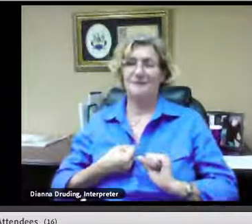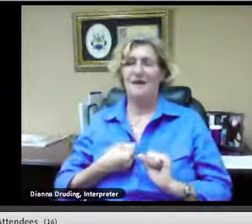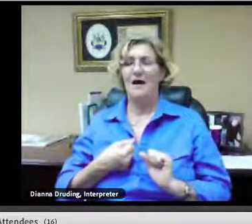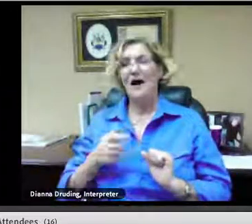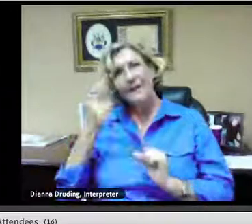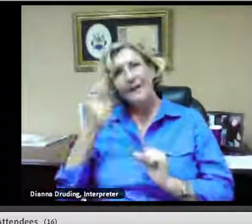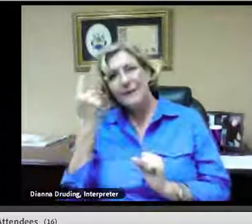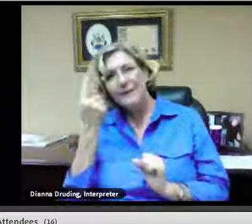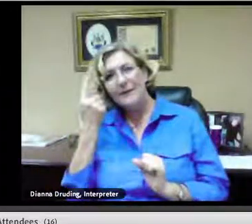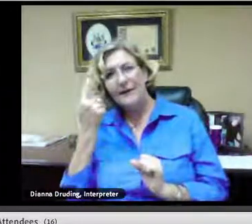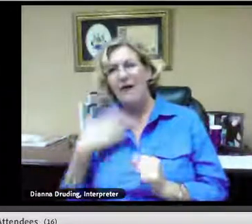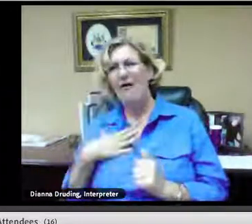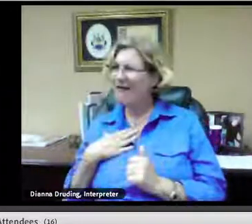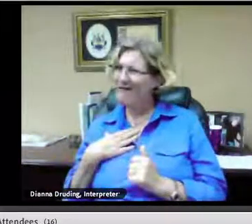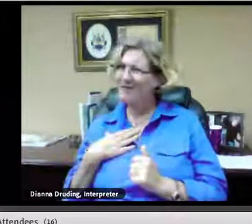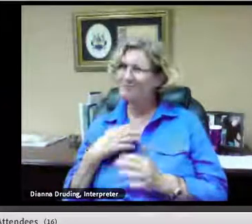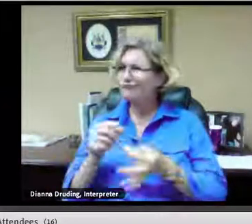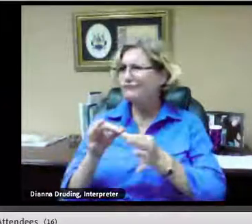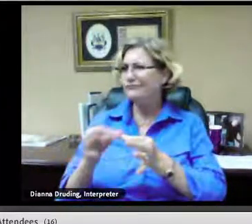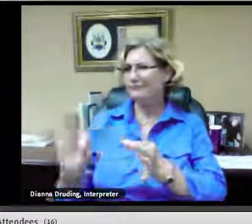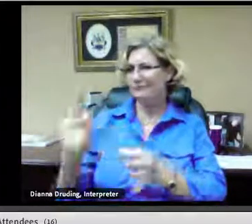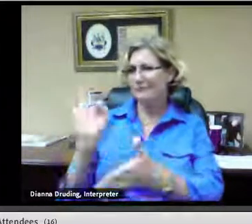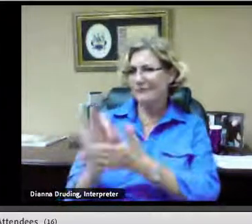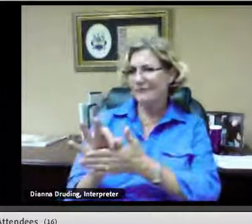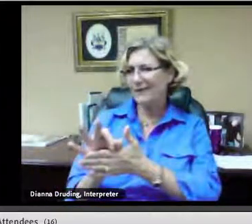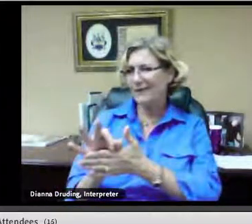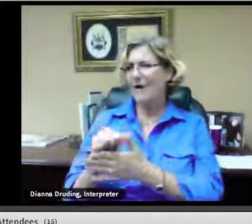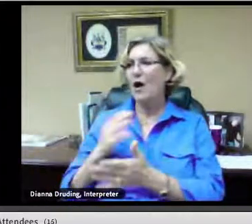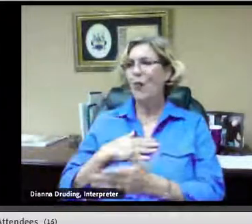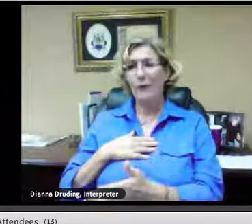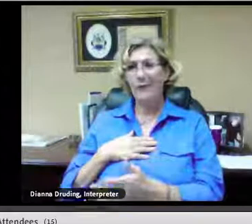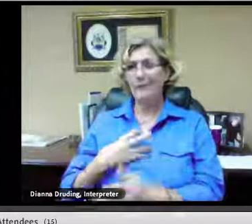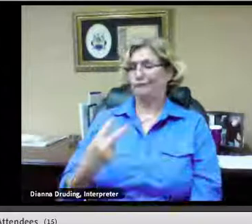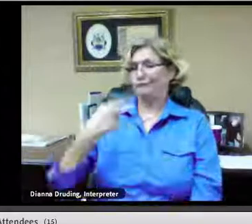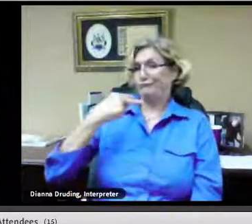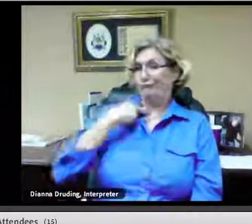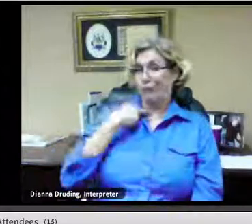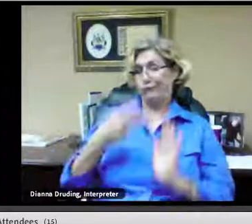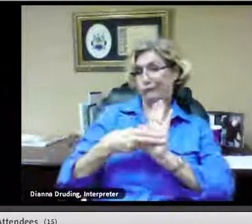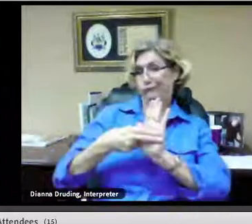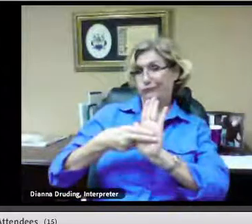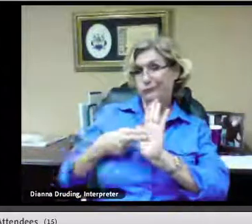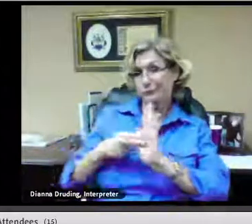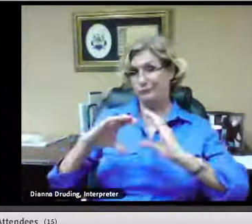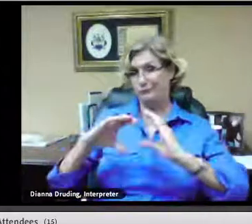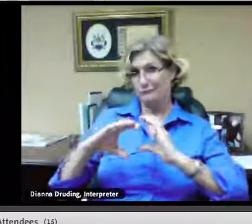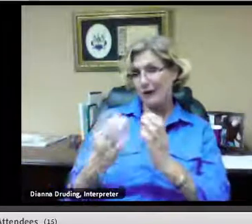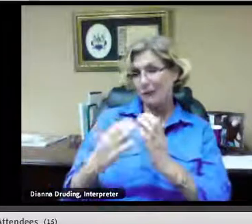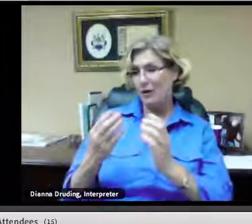You know, we get stuck in these labels and categories, and I was viewing him solely through his disability.